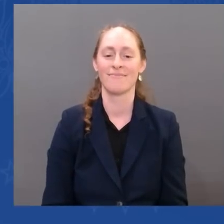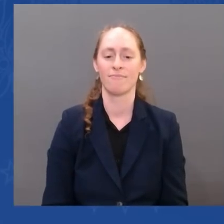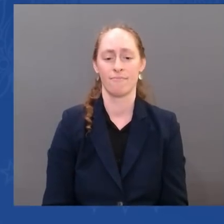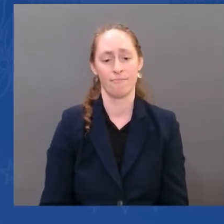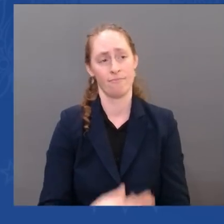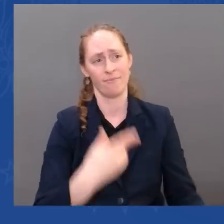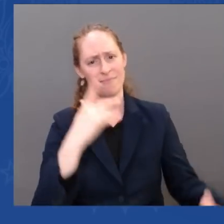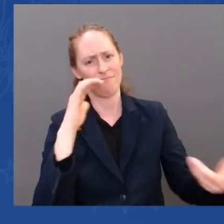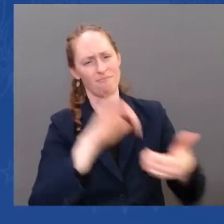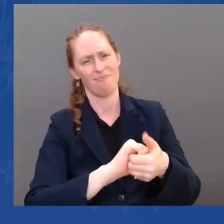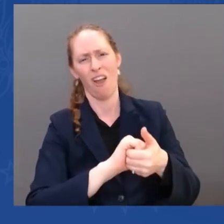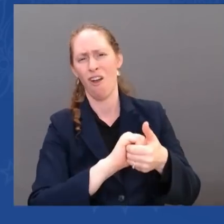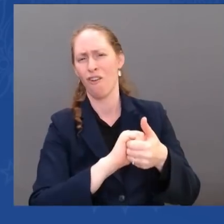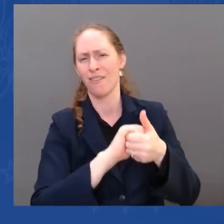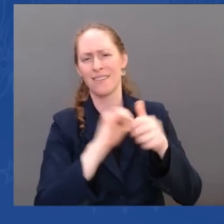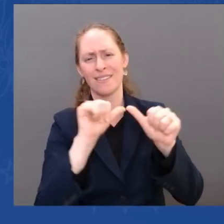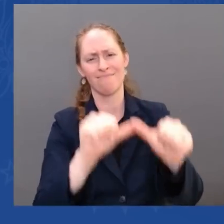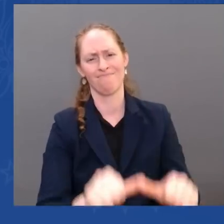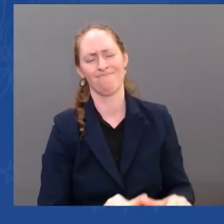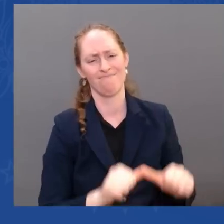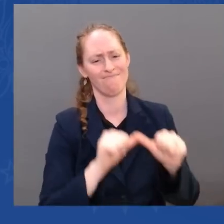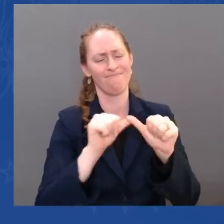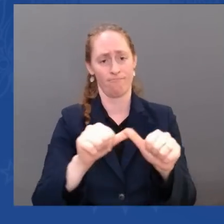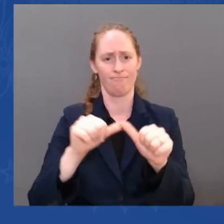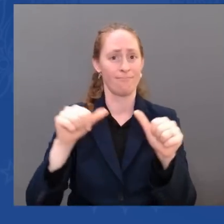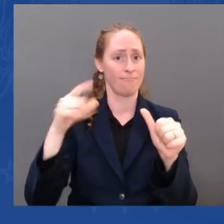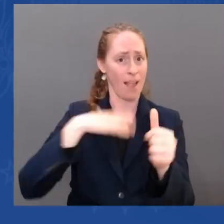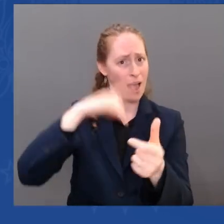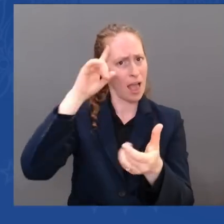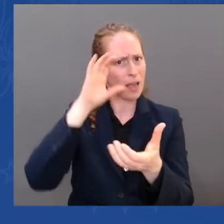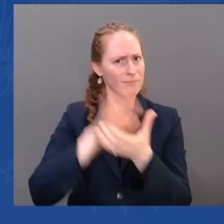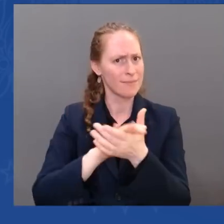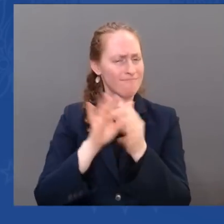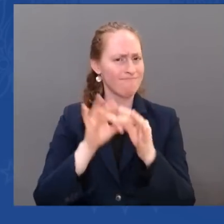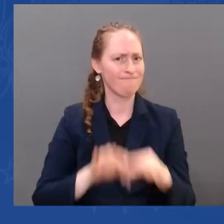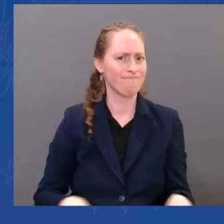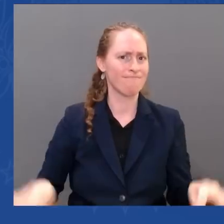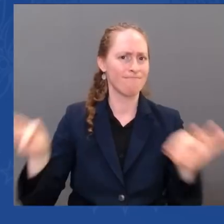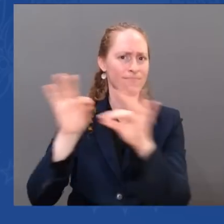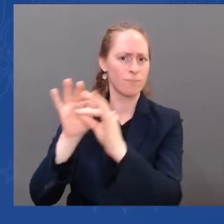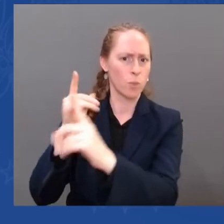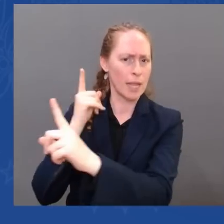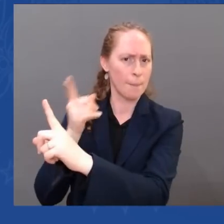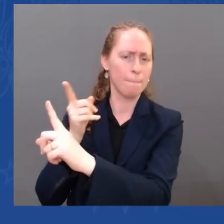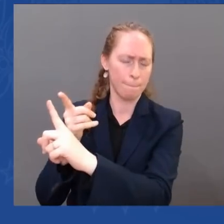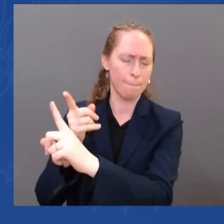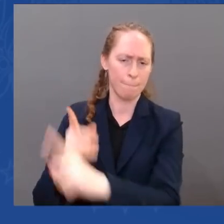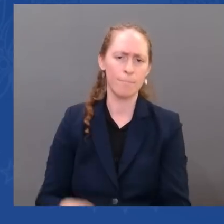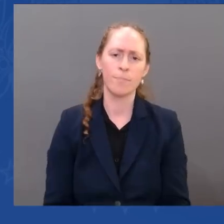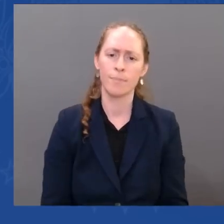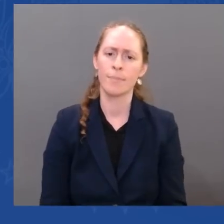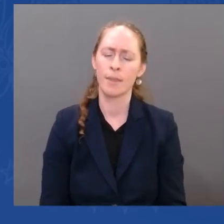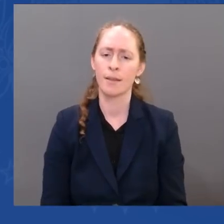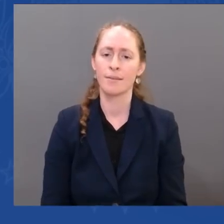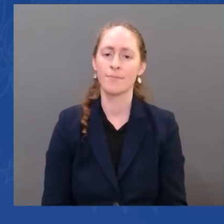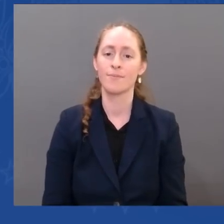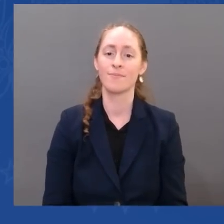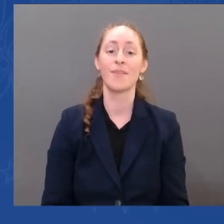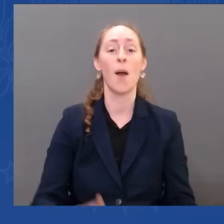and you mean so much to him. So please welcome your President, my husband, Joe Biden.